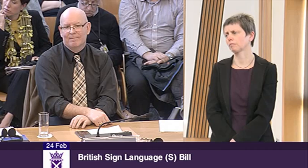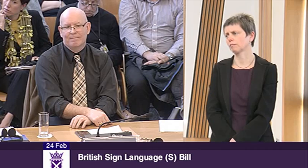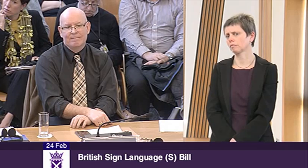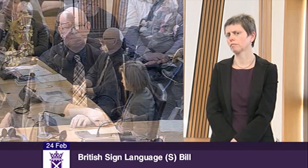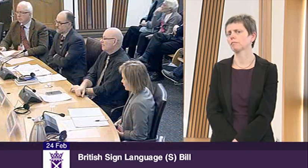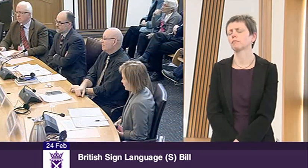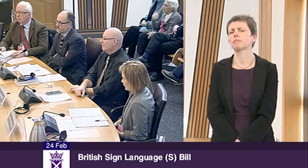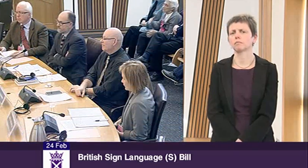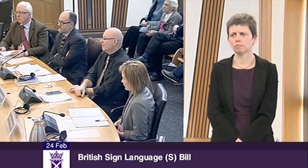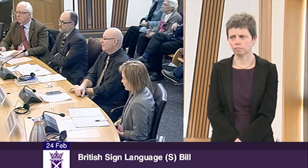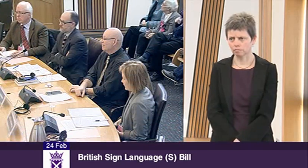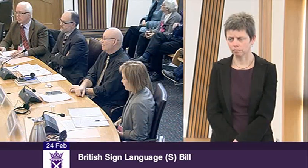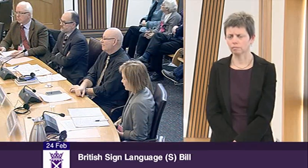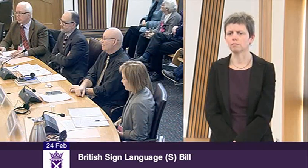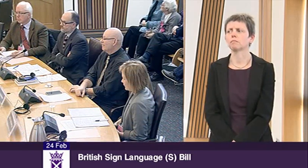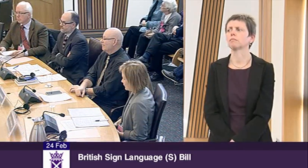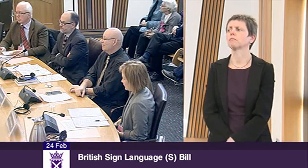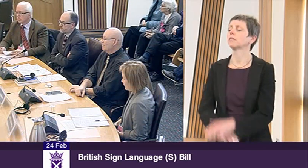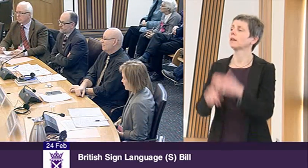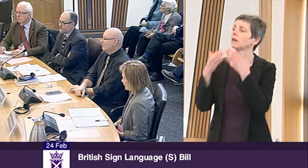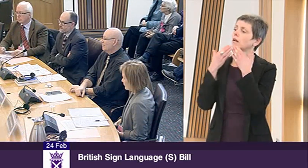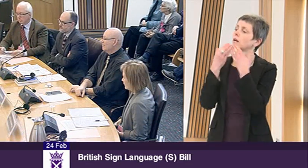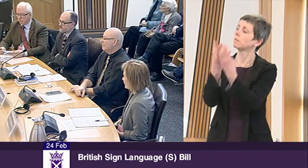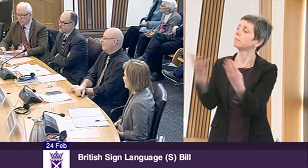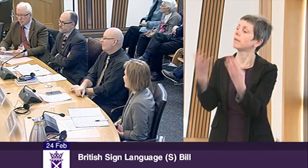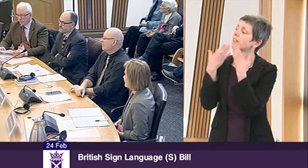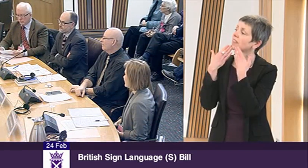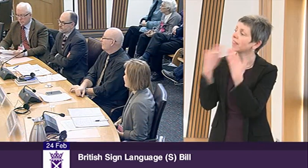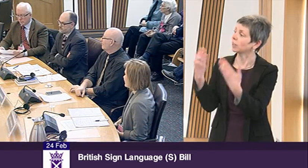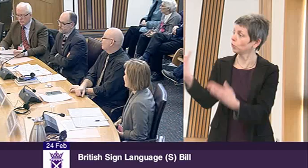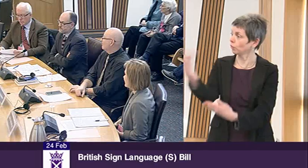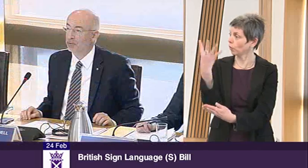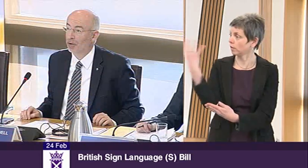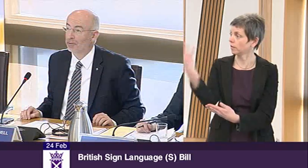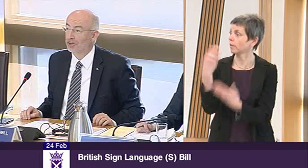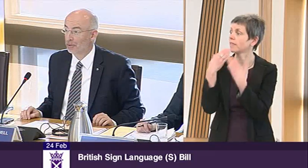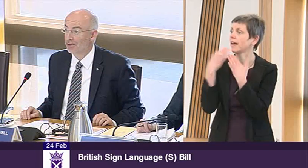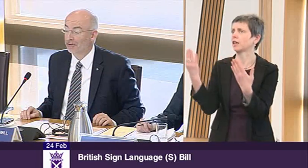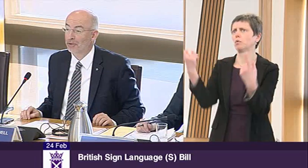The Convener: I thank the panel for coming along—I was going to say “this morning”,